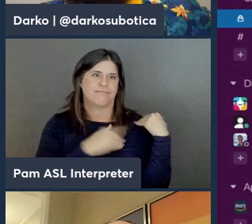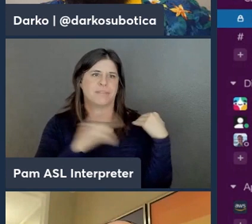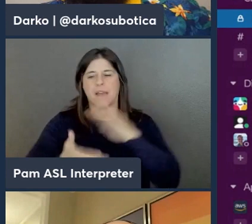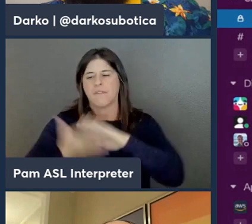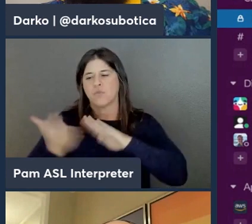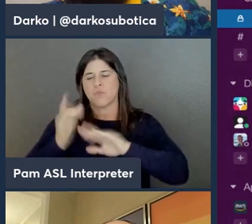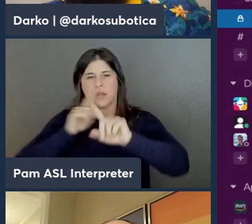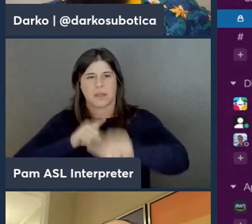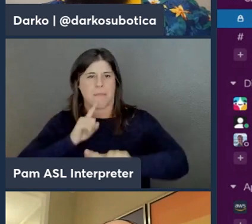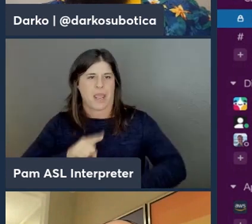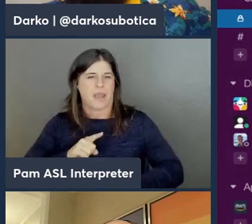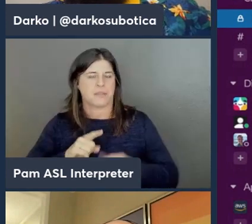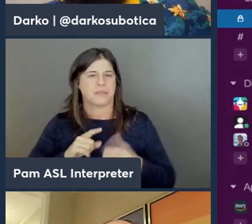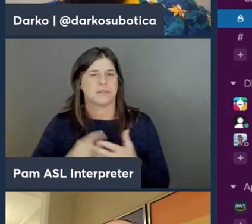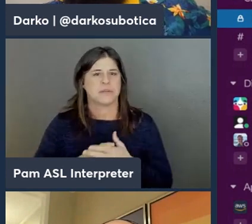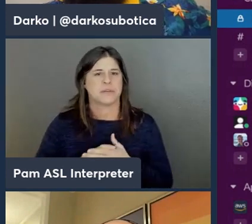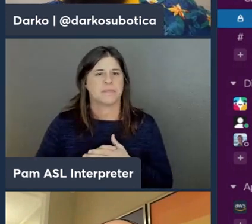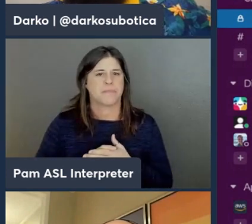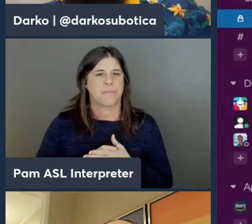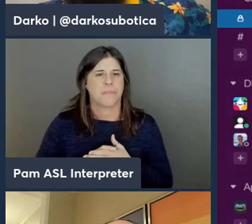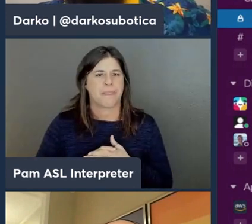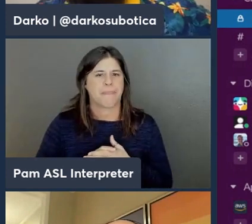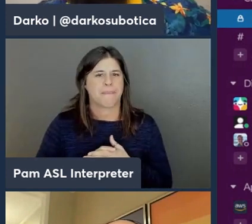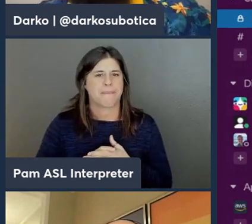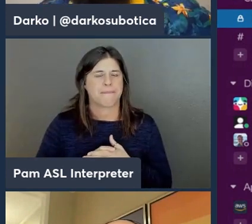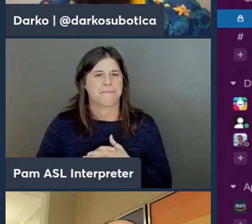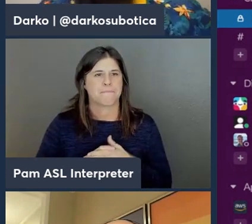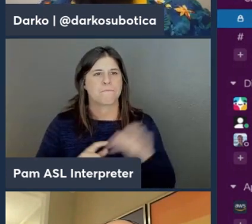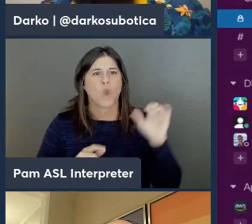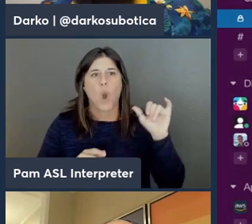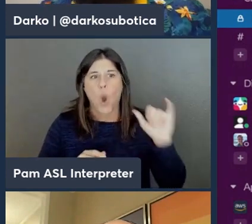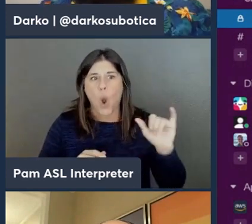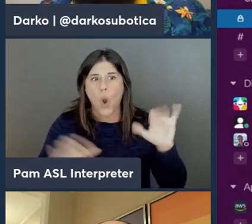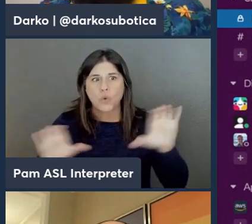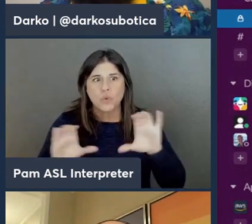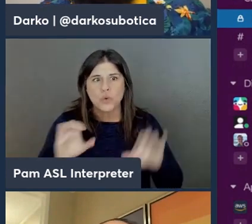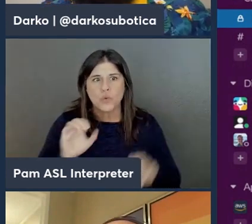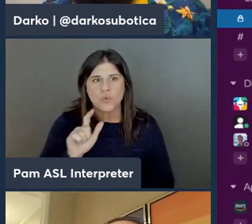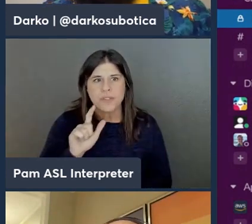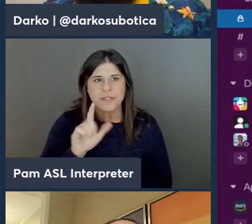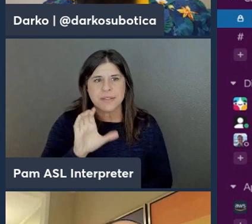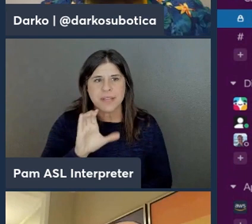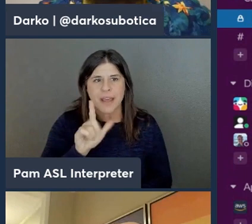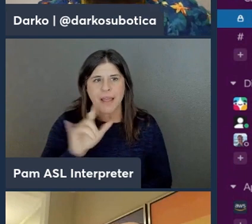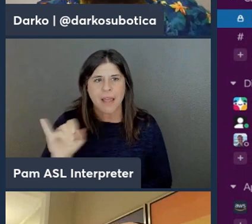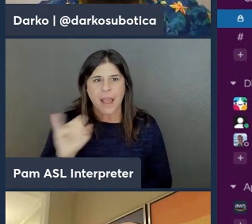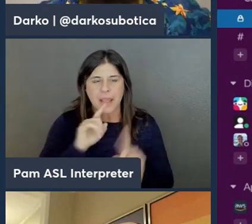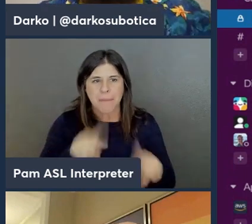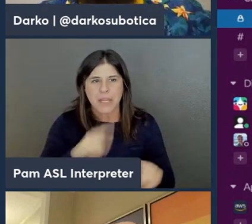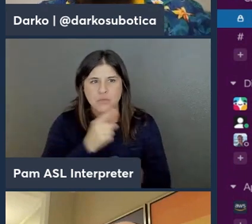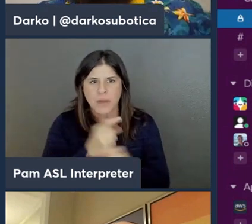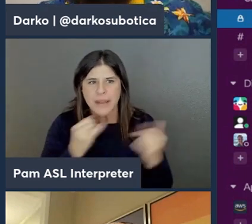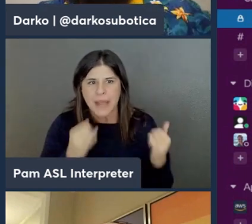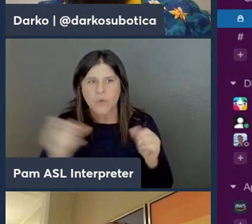like blah, blah. Describe alarms. Or so you're running CLI commands right now. Right? Right now I'm running CLI commands. It looks like one.